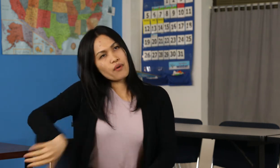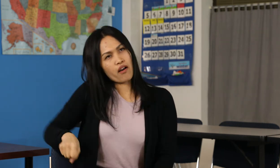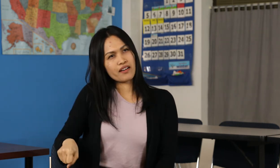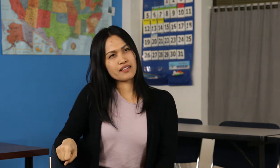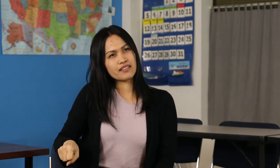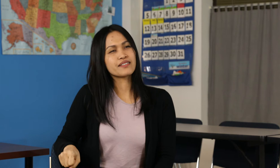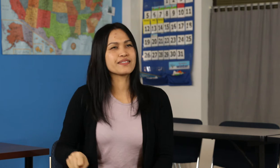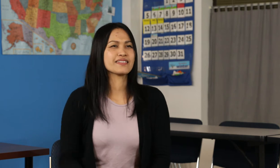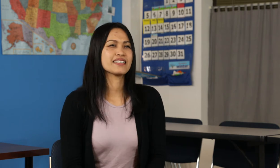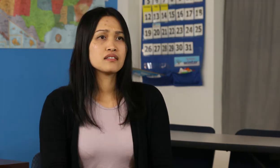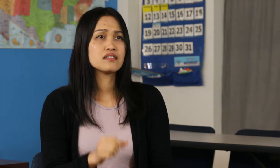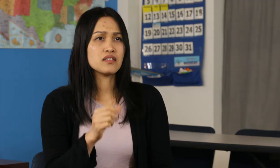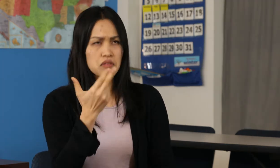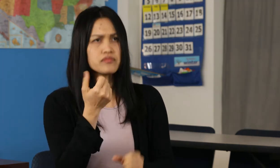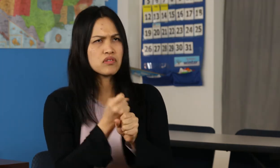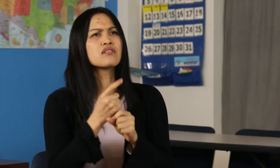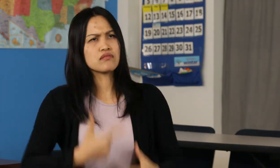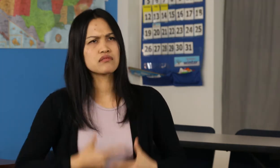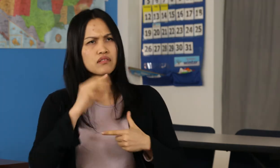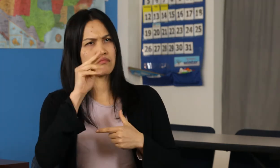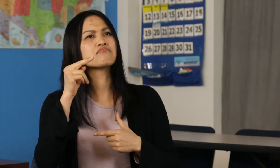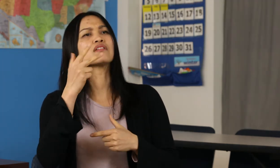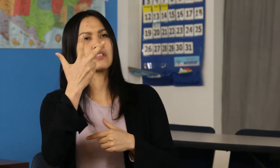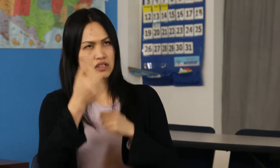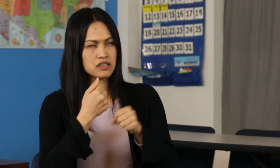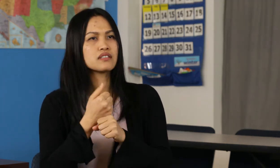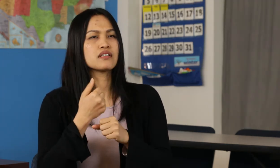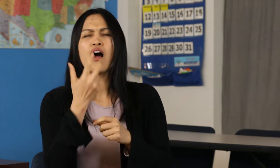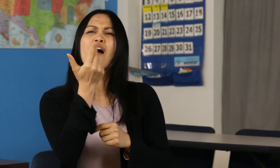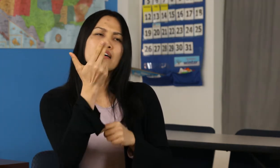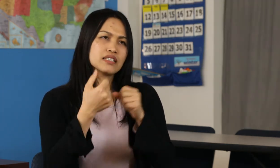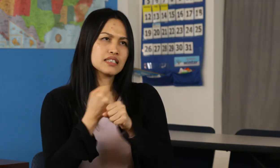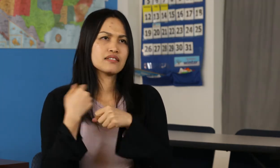For around 13 years, I've lived here [in] Minnesota, for 3 years - 13 years now.